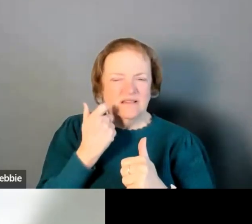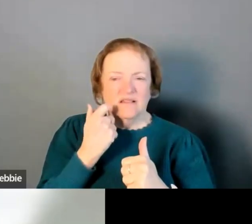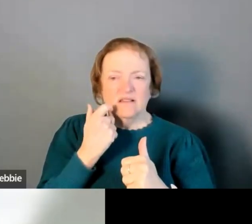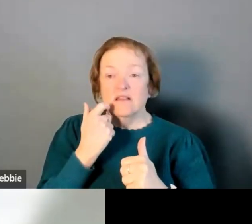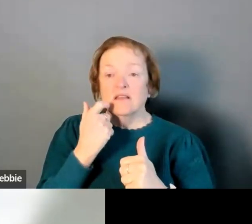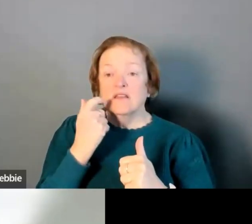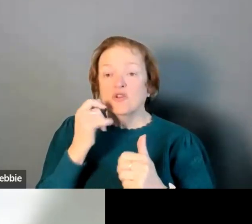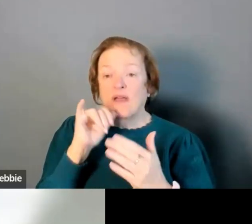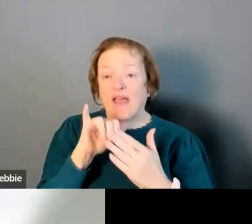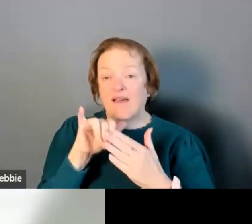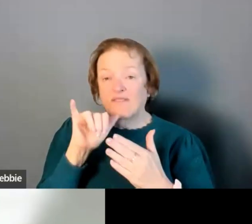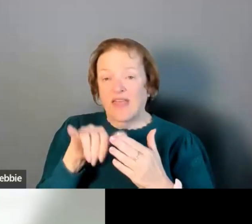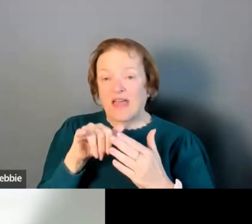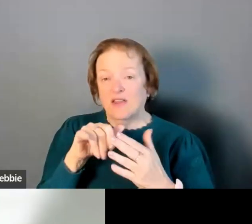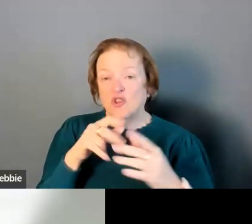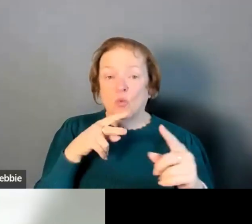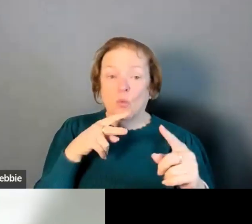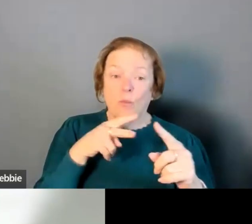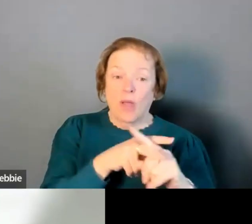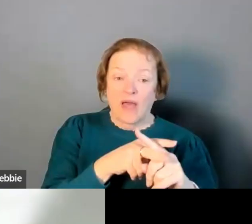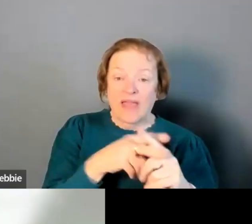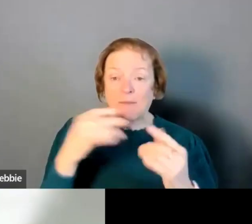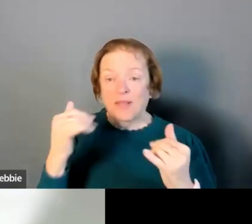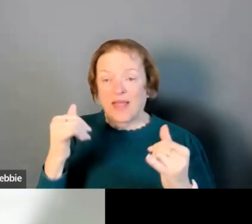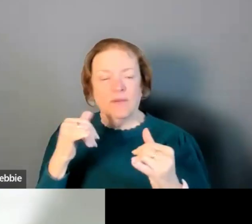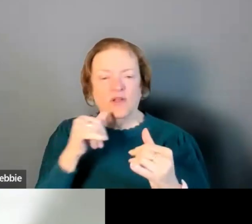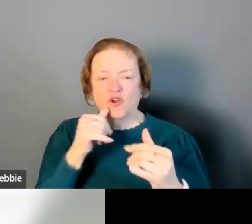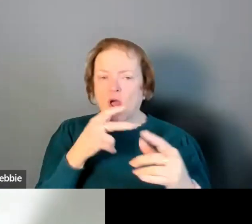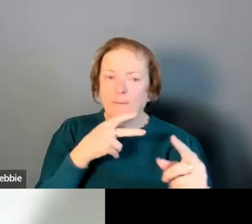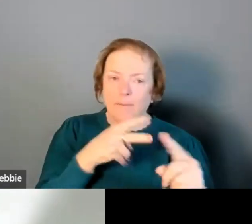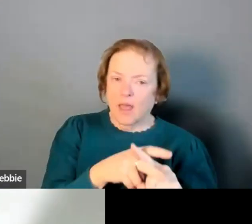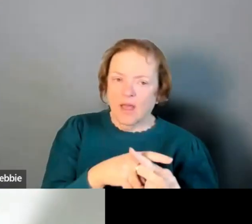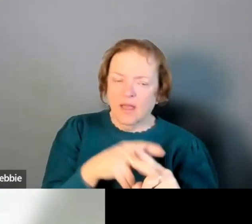plug and play, but you are not plugging, you are just playing. Because a Marvel CI.